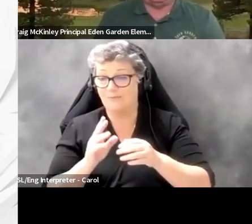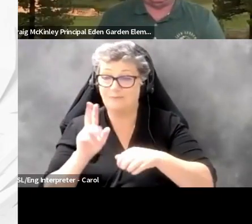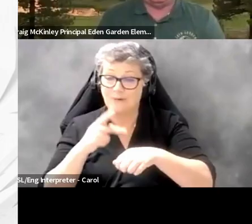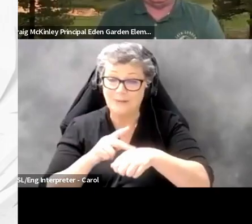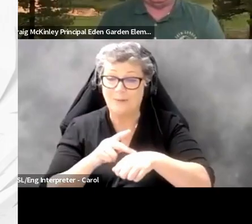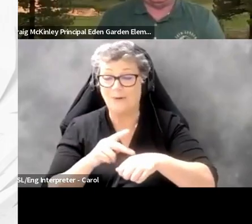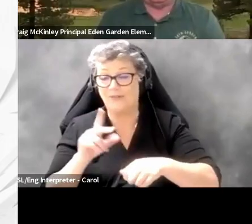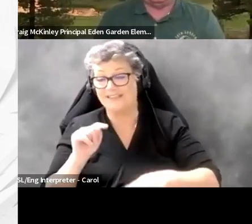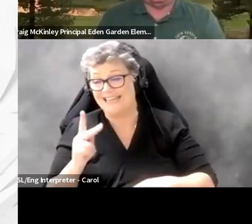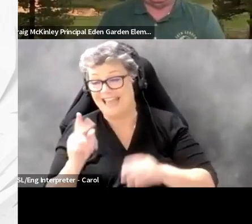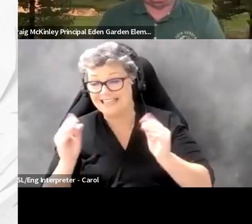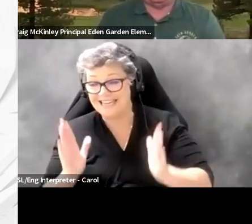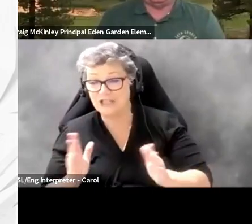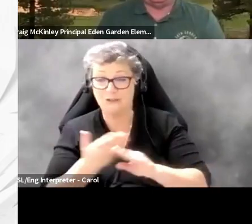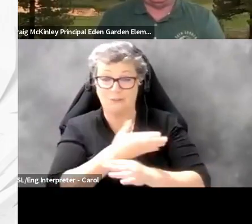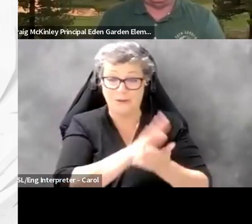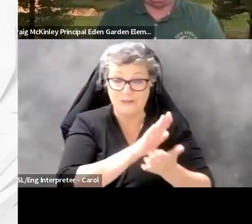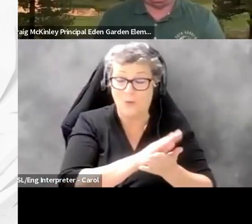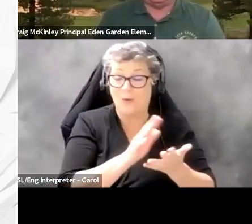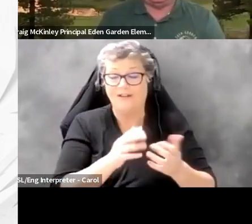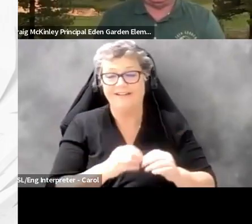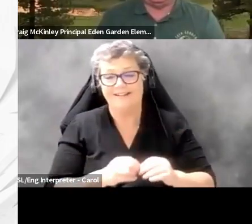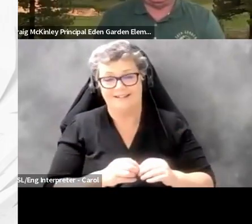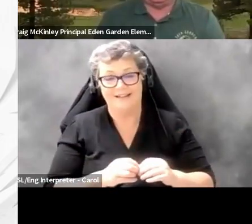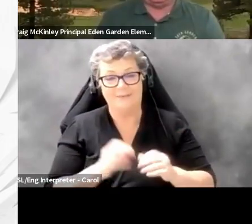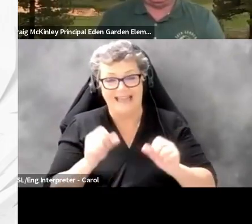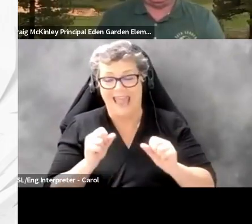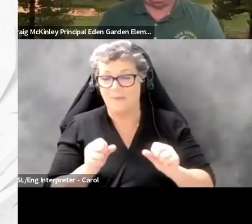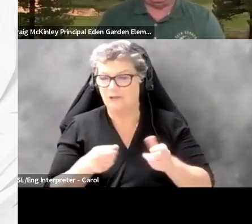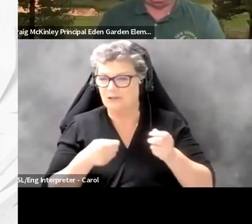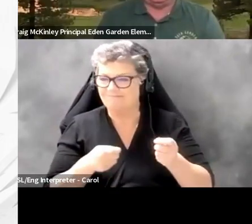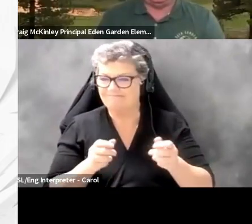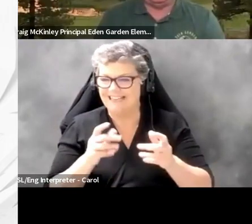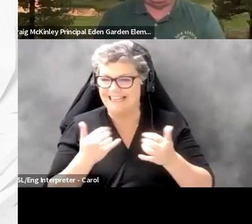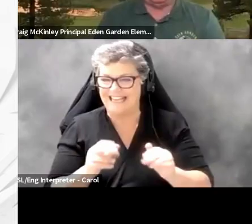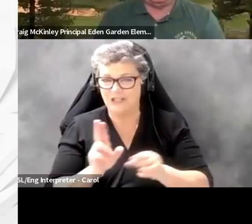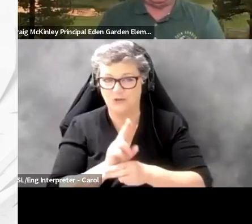TK teachers and the preschool and whatever because being able to get kids to use a Lego image of how